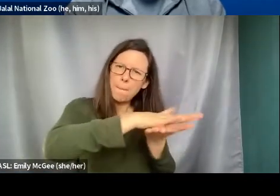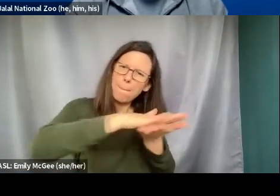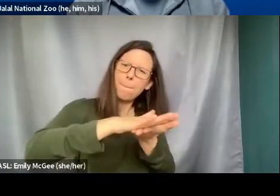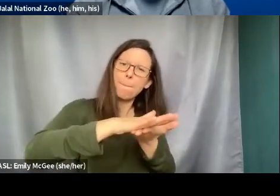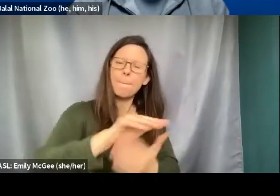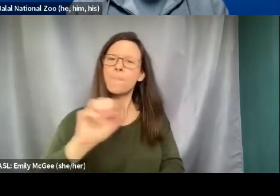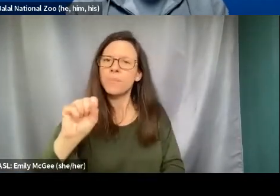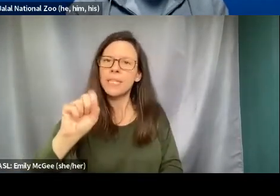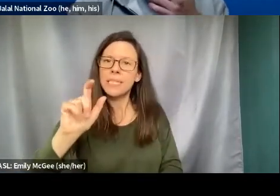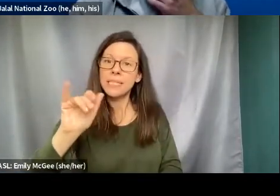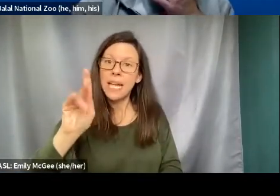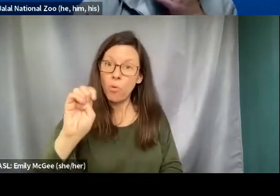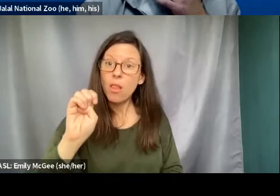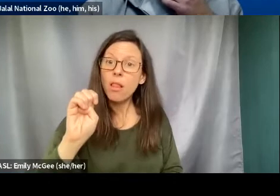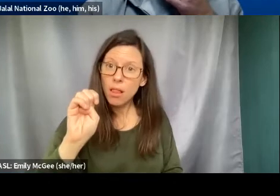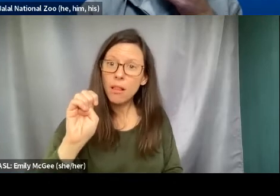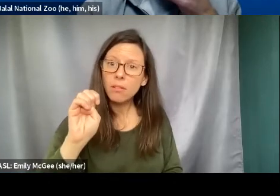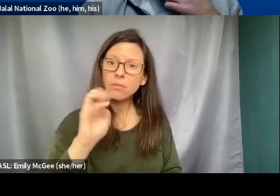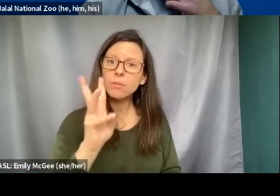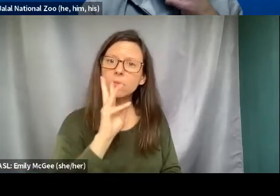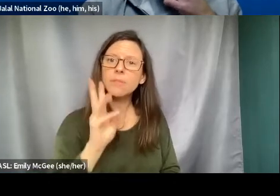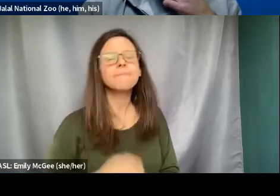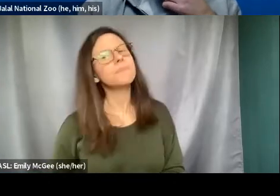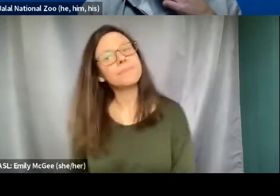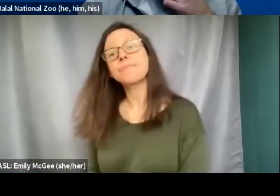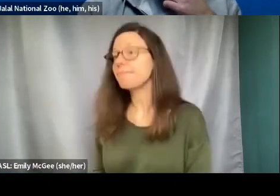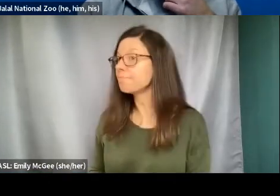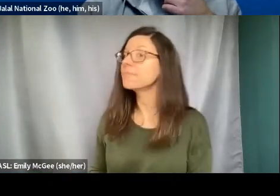gone swimming and chlorinated pools, or if you've been to outdoor pools they're